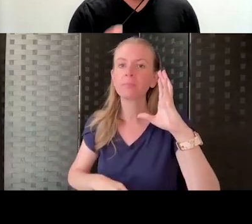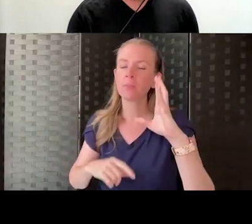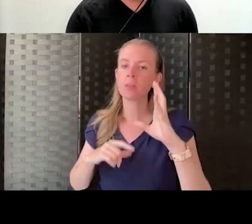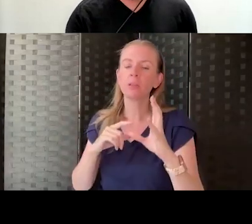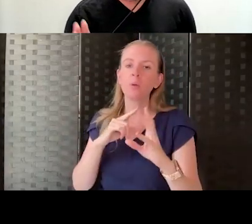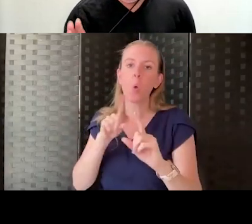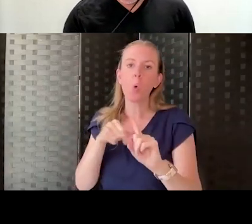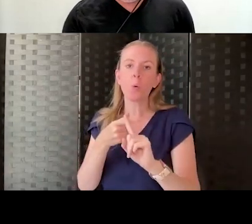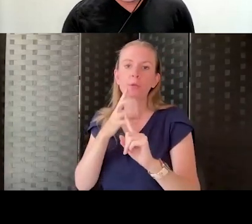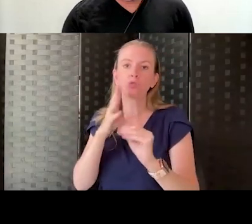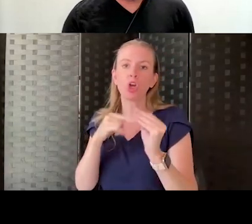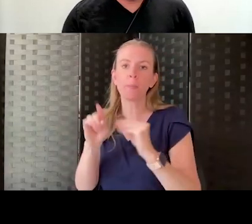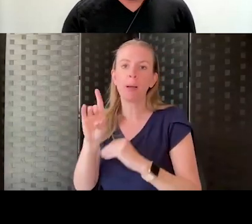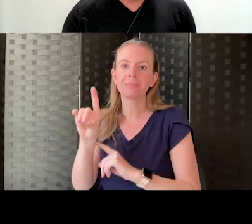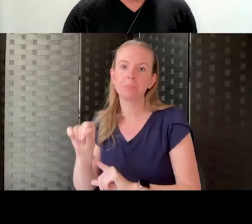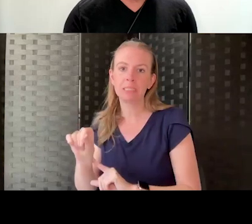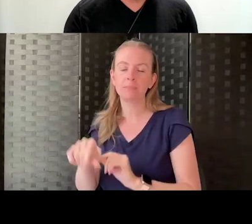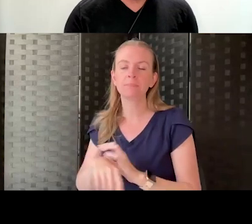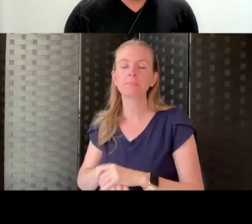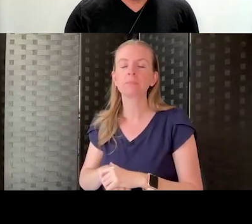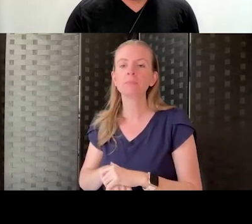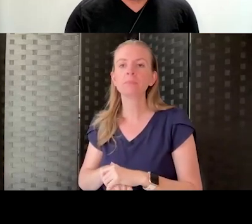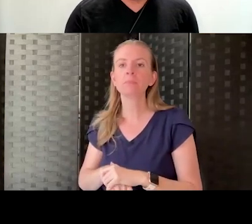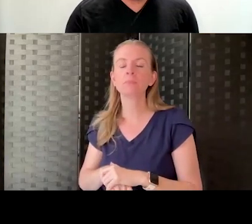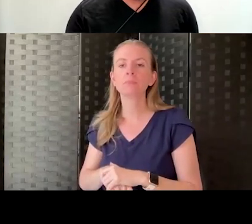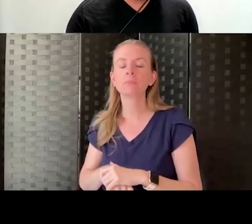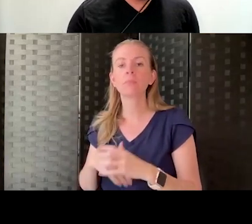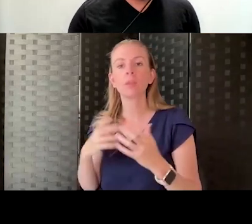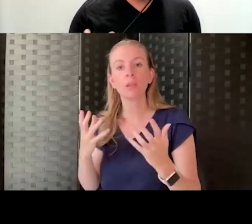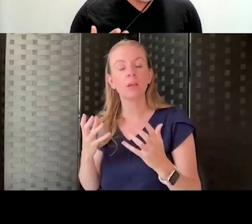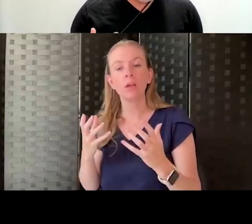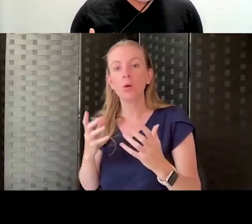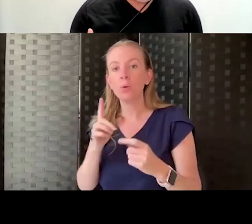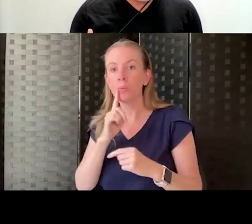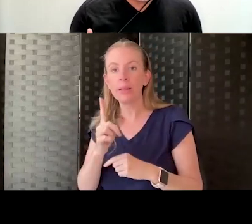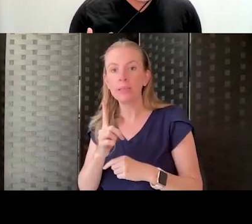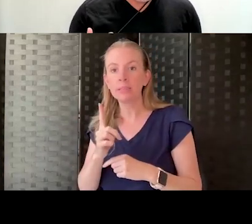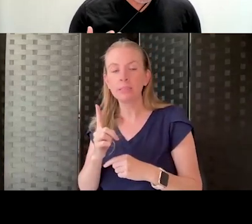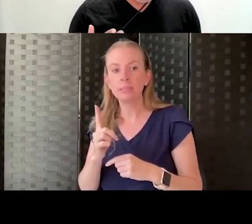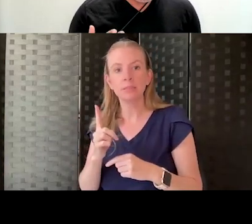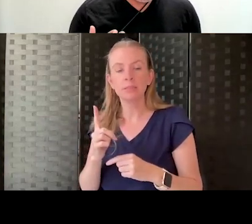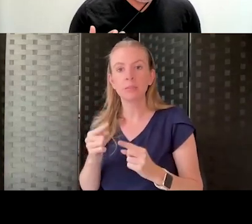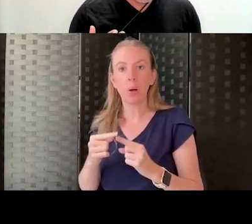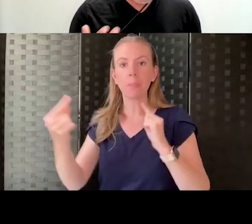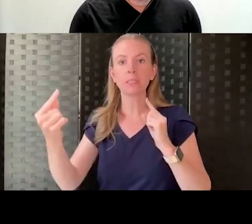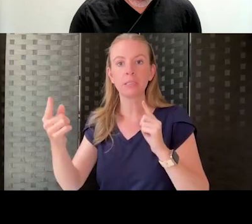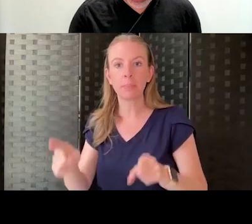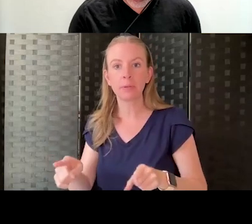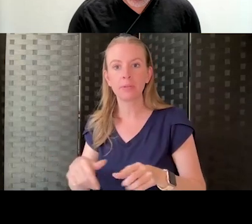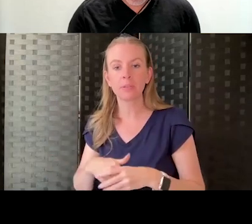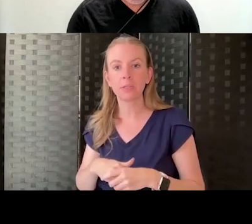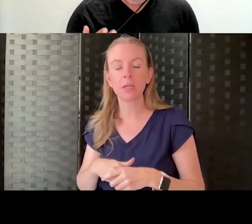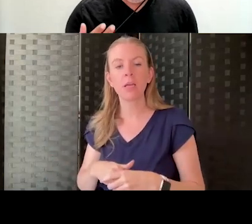mentioned disabilities. It couldn't be further from the truth, because as a lot of us know,